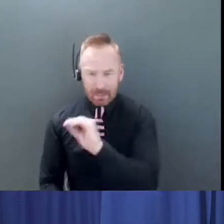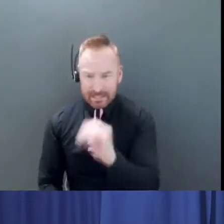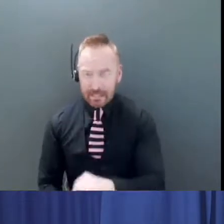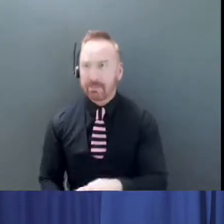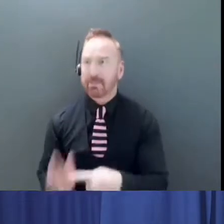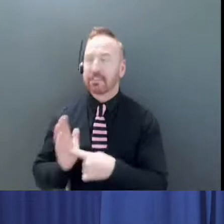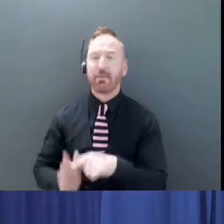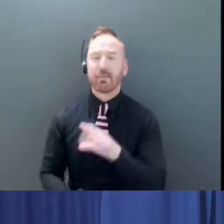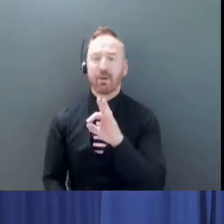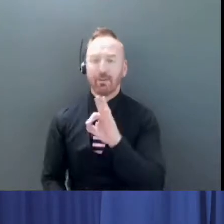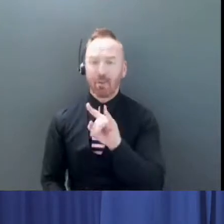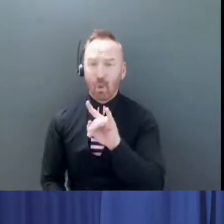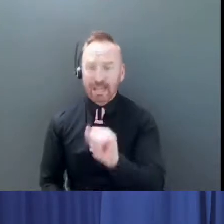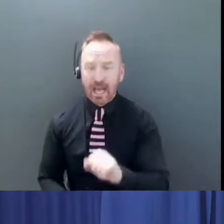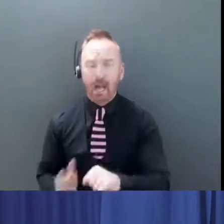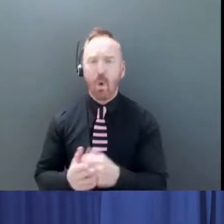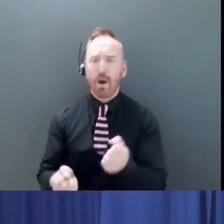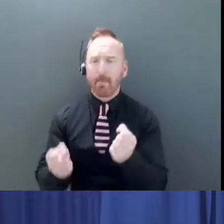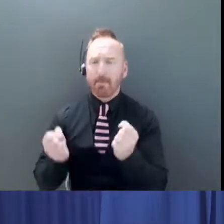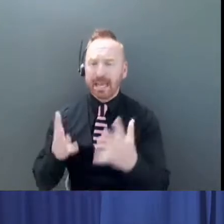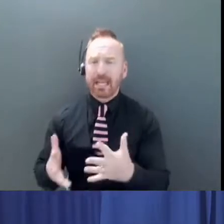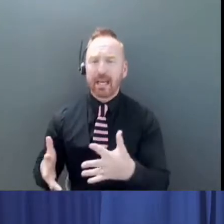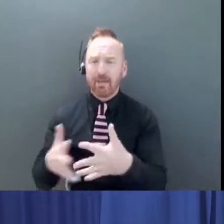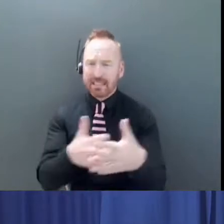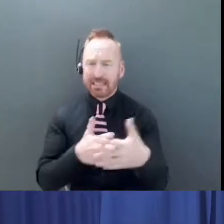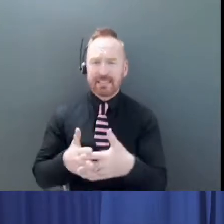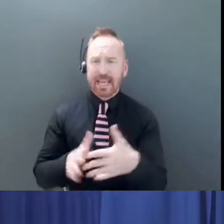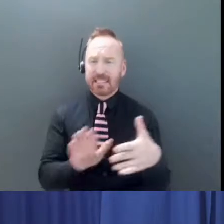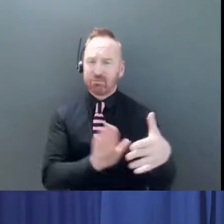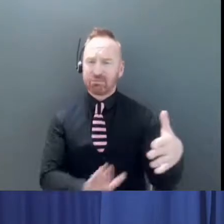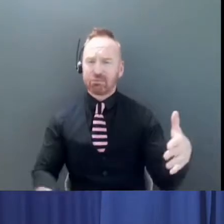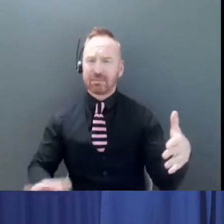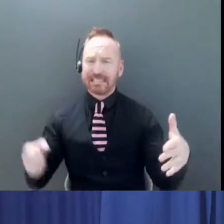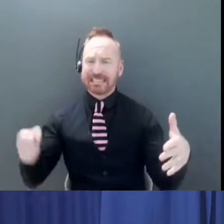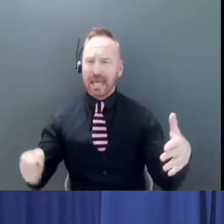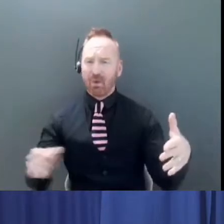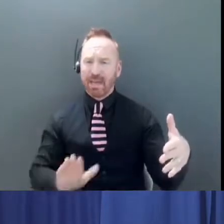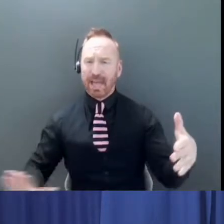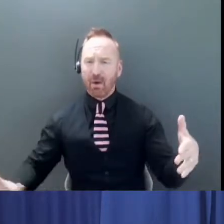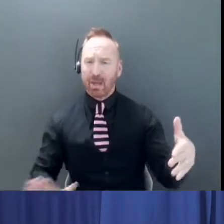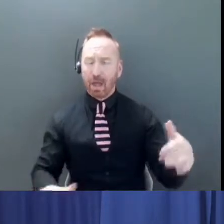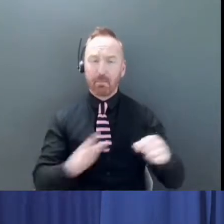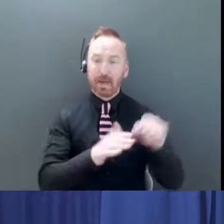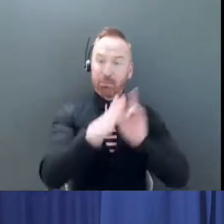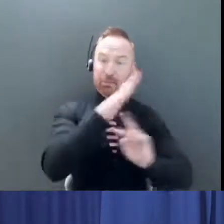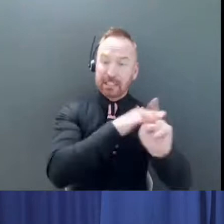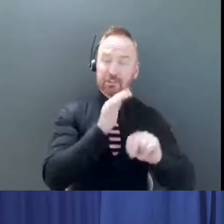projections for Yukon indicate the risk over the next few weeks to months of delta importations